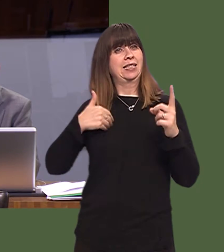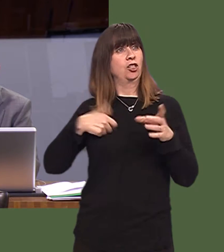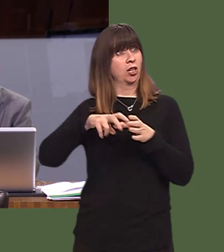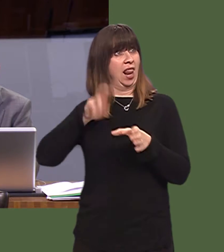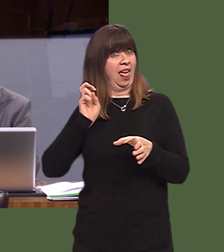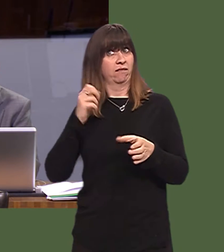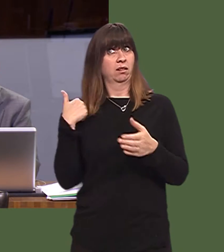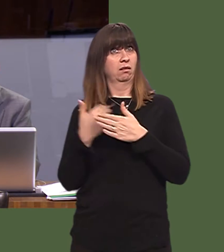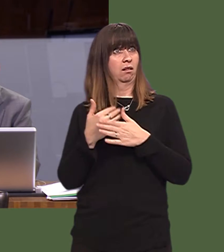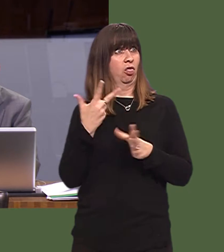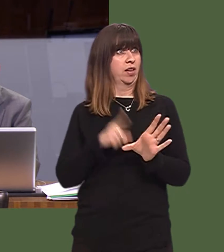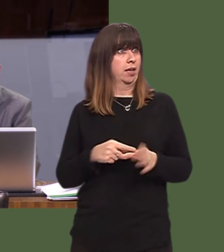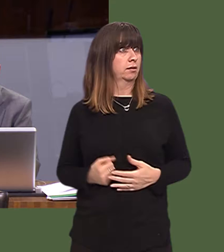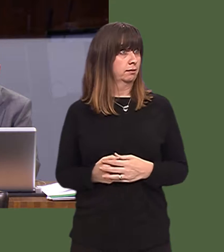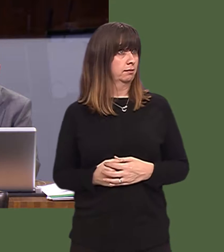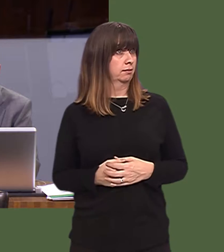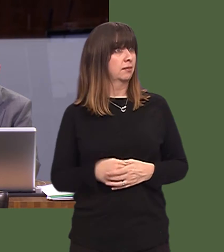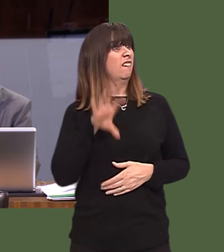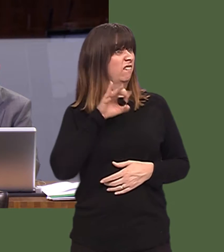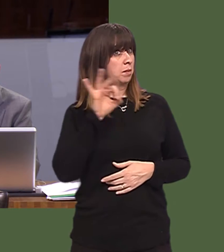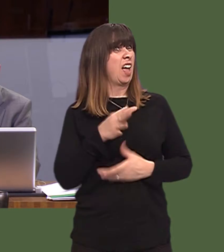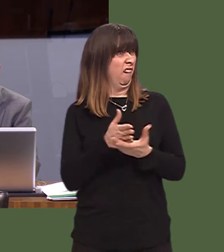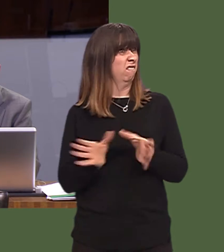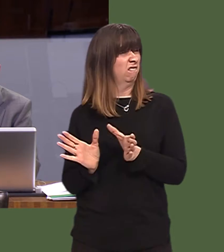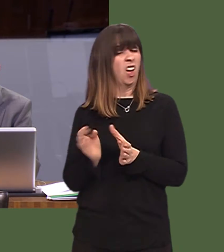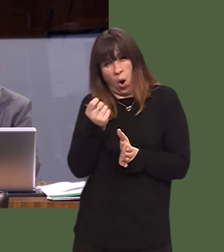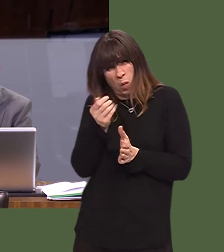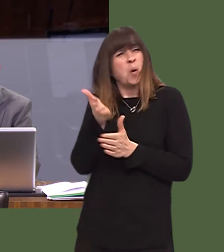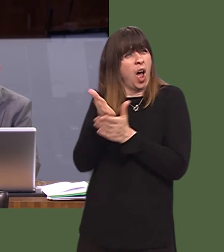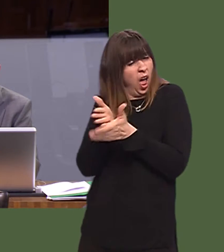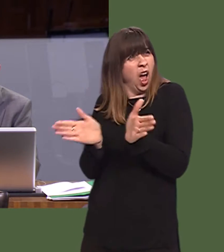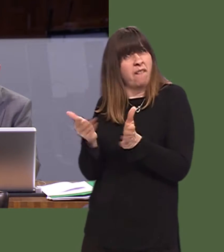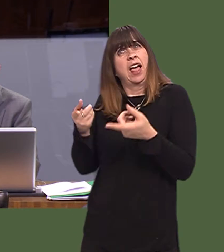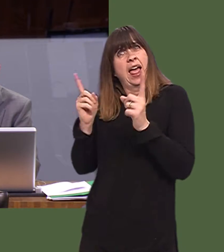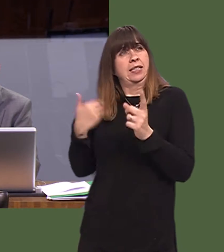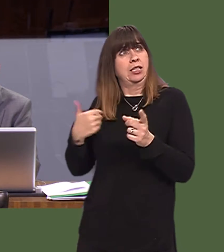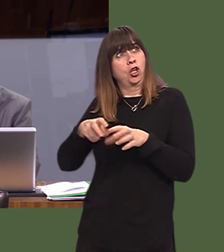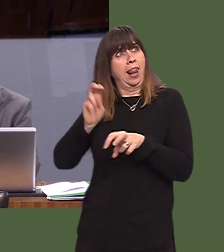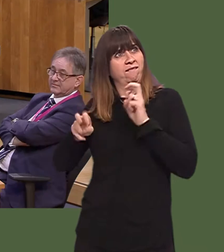posts in the last three yearsó50 per cent. Nearly 50 per cent have left.